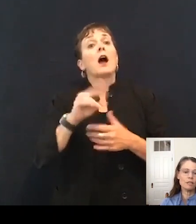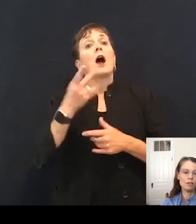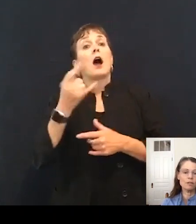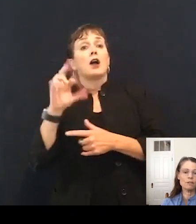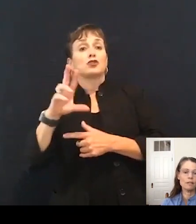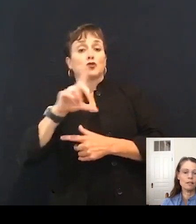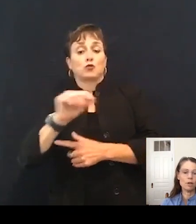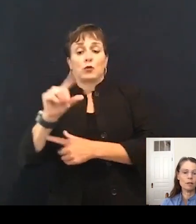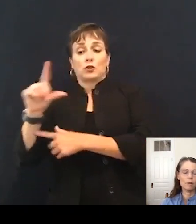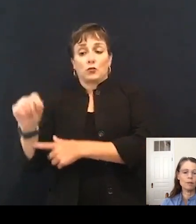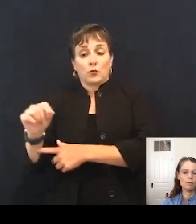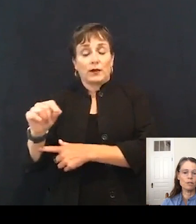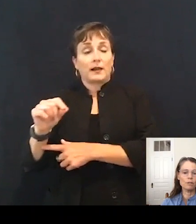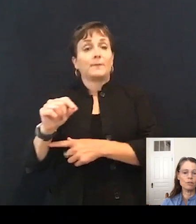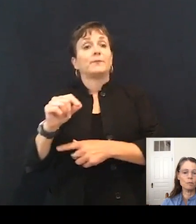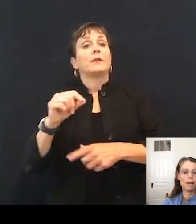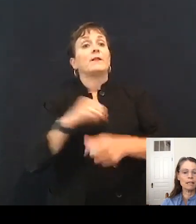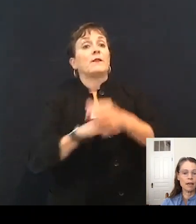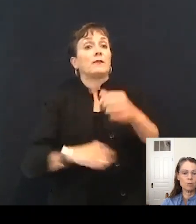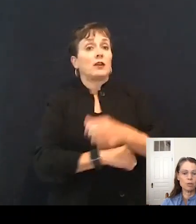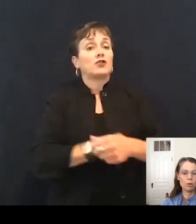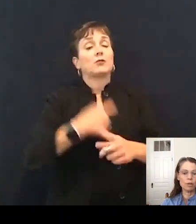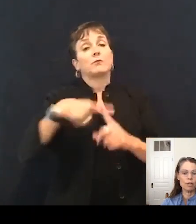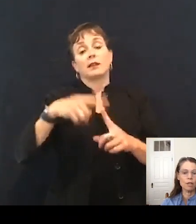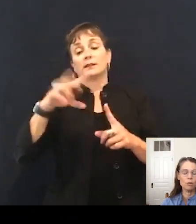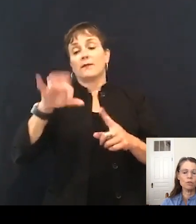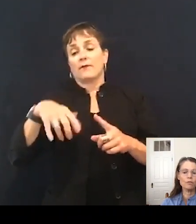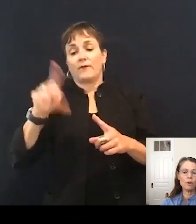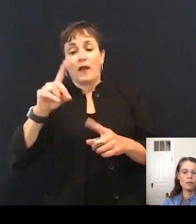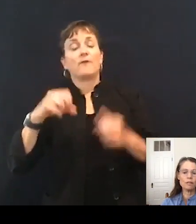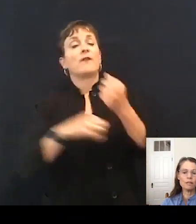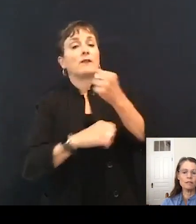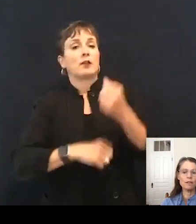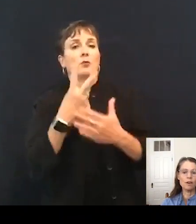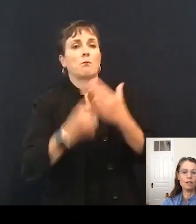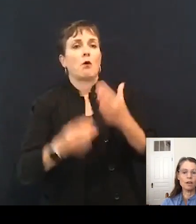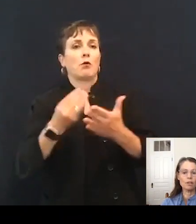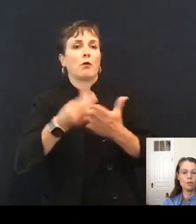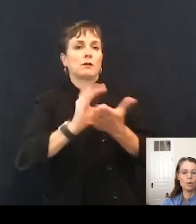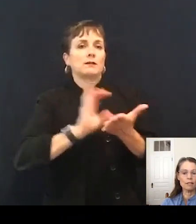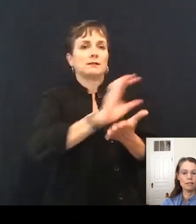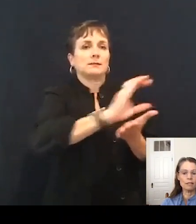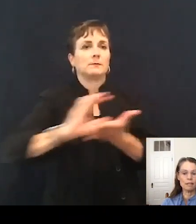talk about the research in my laboratory, which focuses on USH1C.